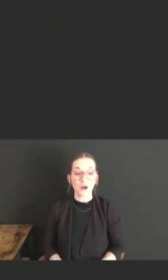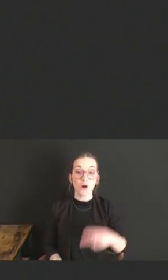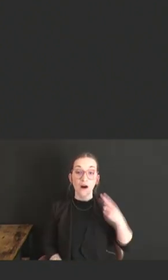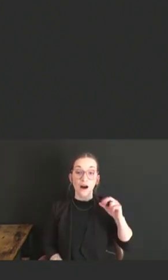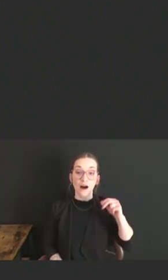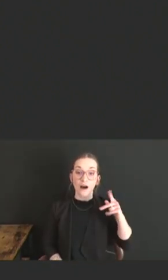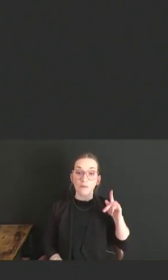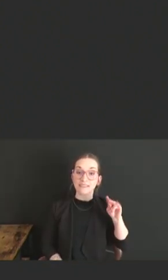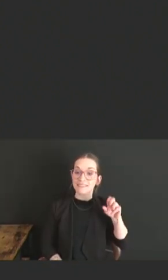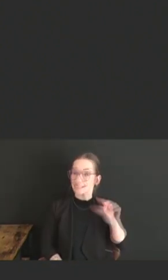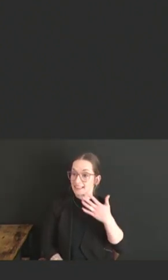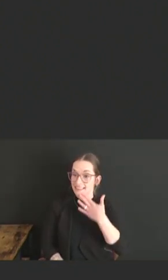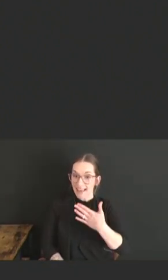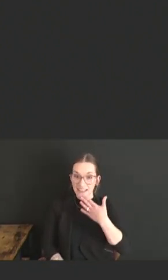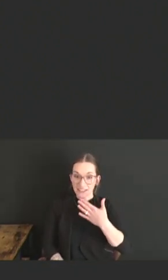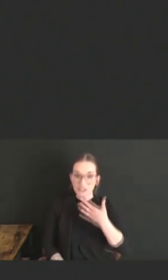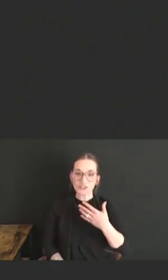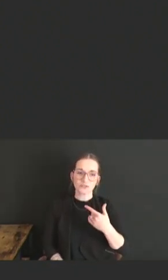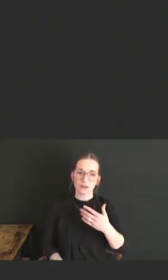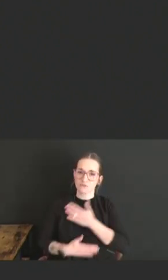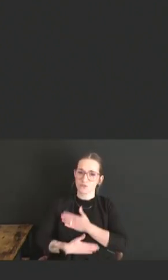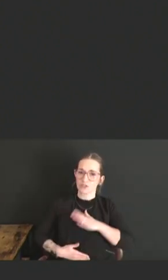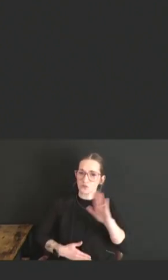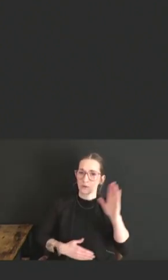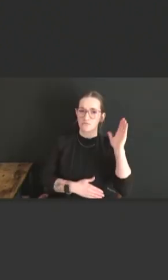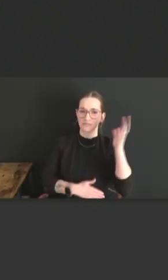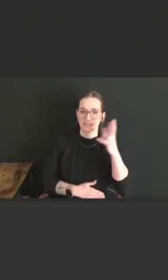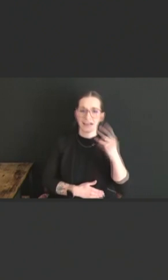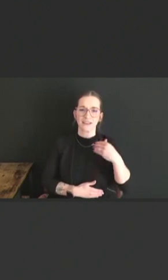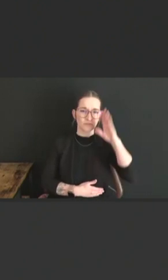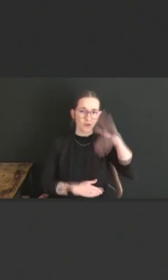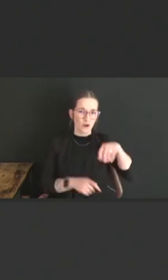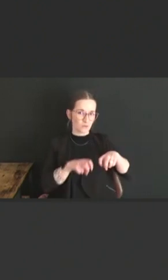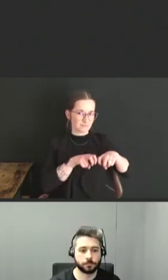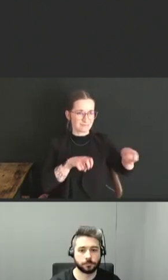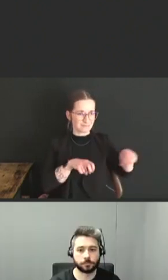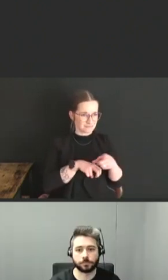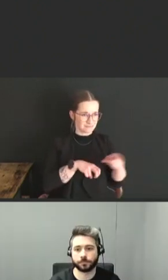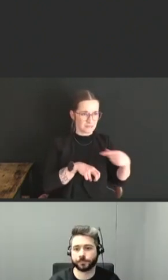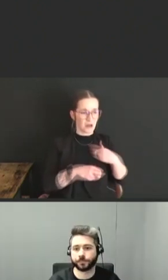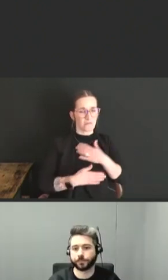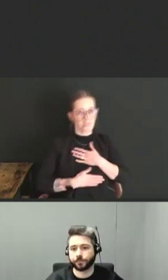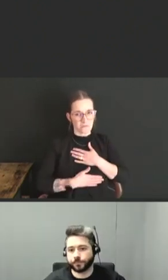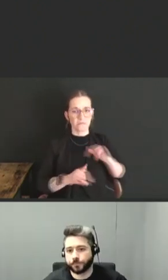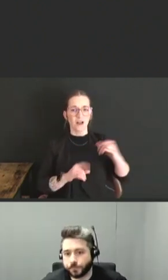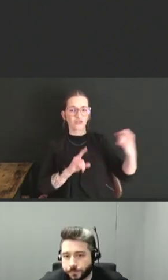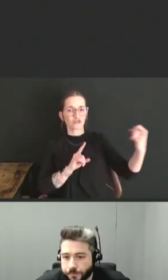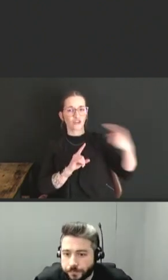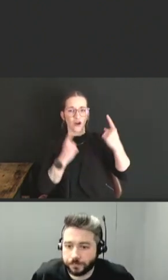of the other members of this panel. Some really thought-provoking presentations from